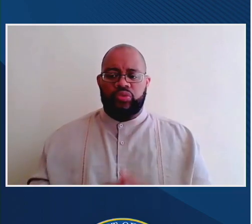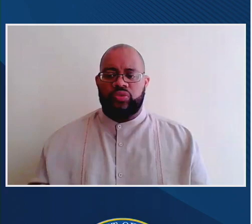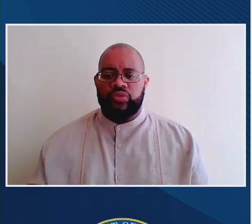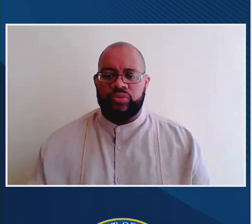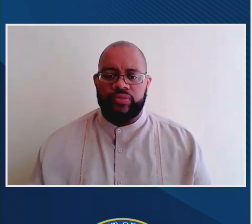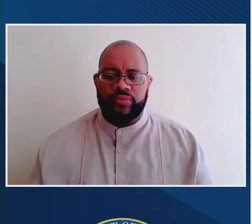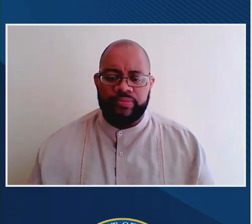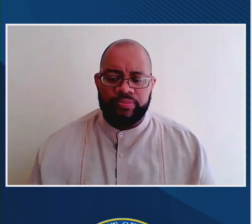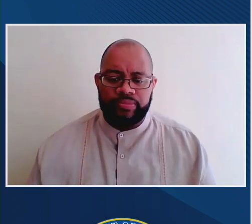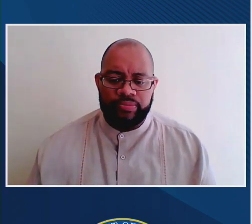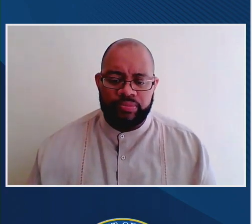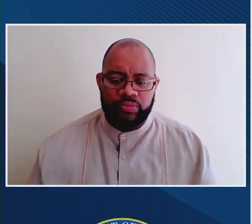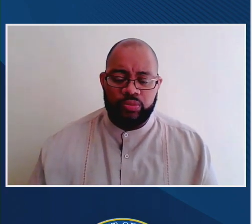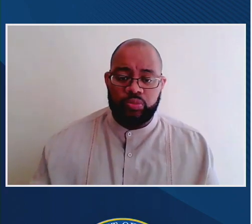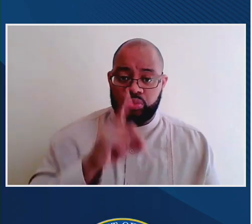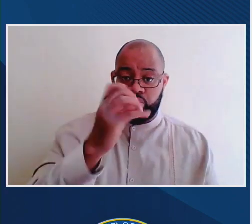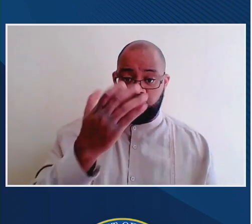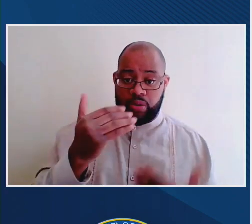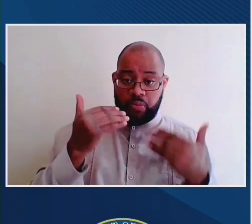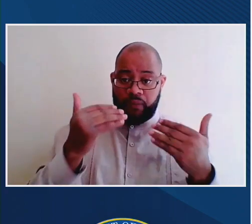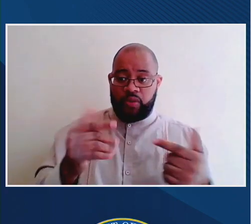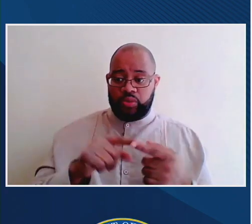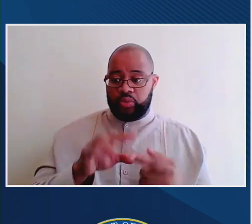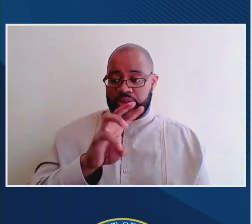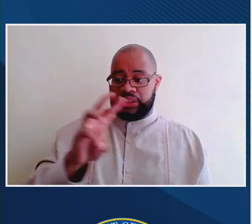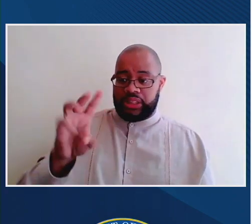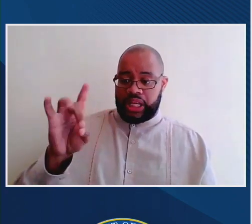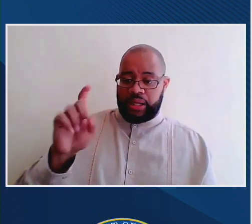Do you want to move on to 668.164?